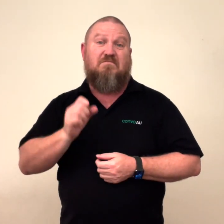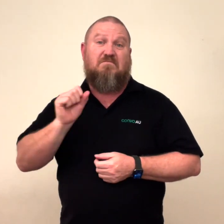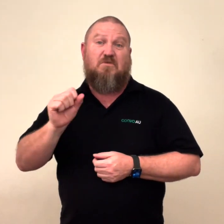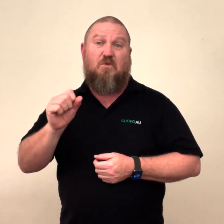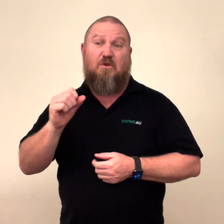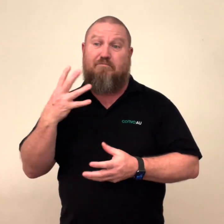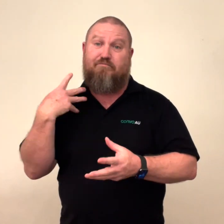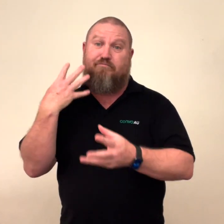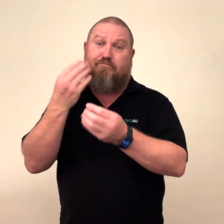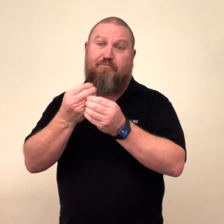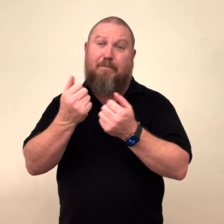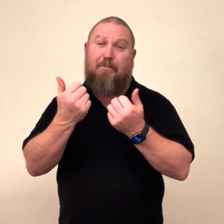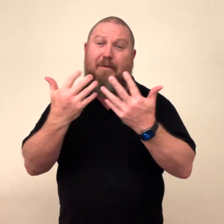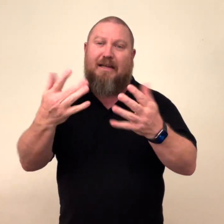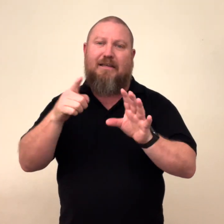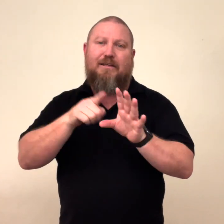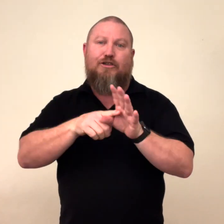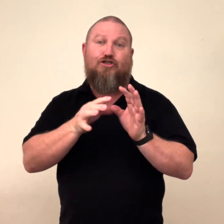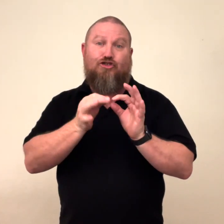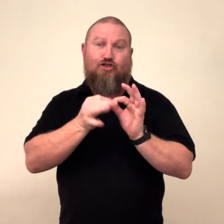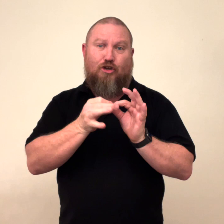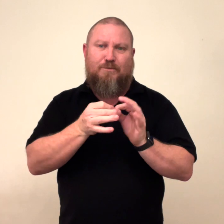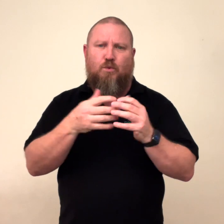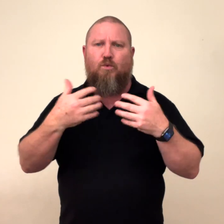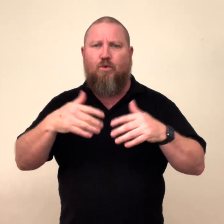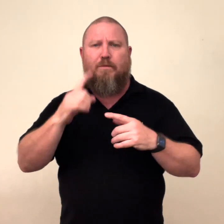With a career as an Auslan / English interpreter spanning over 2 decades,